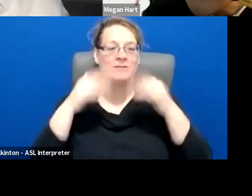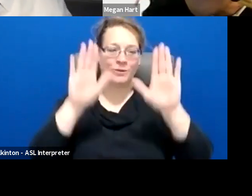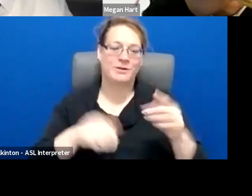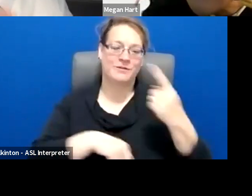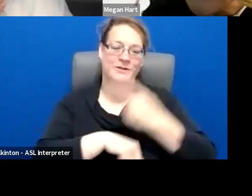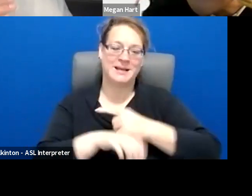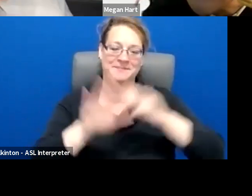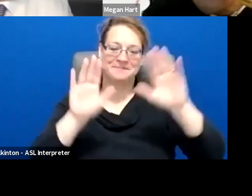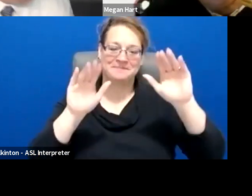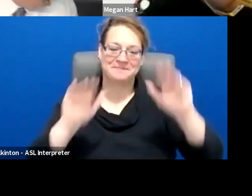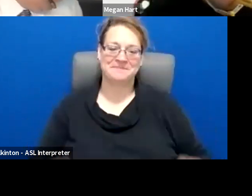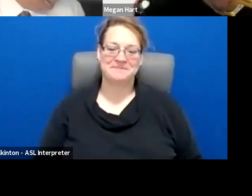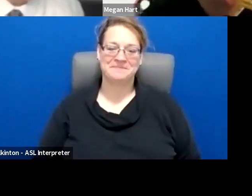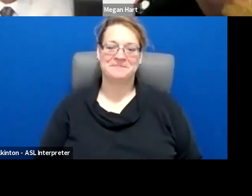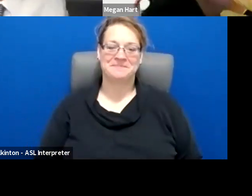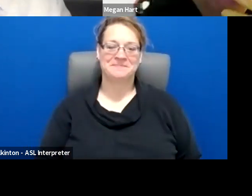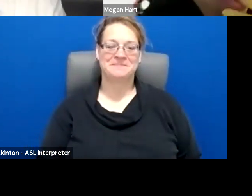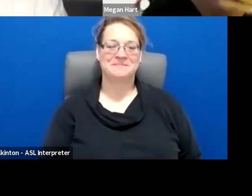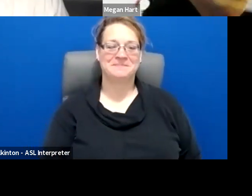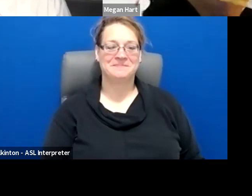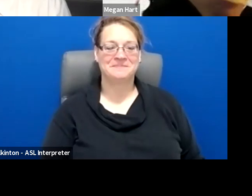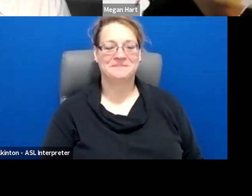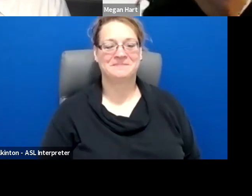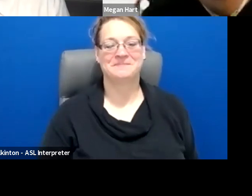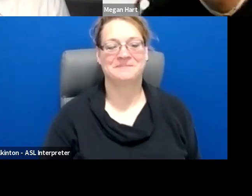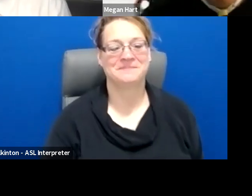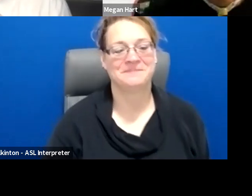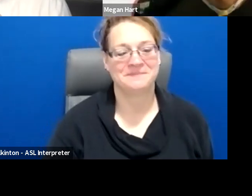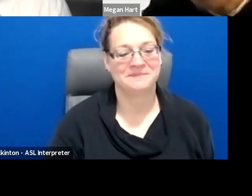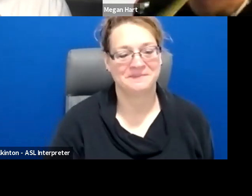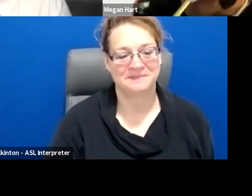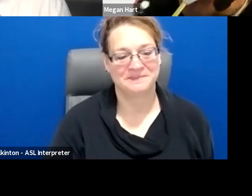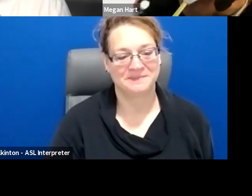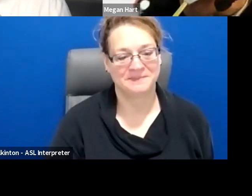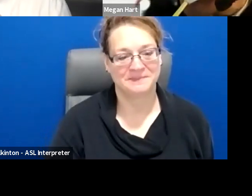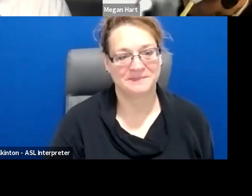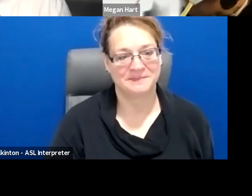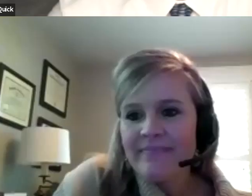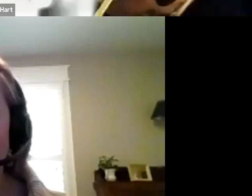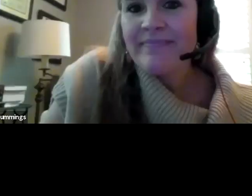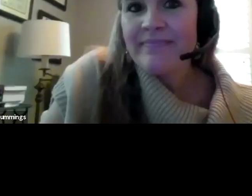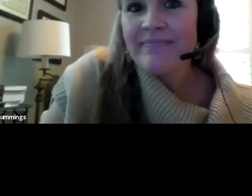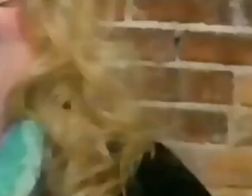Thank you to our panelists. And I hope you have a wonderful rest of your day. Thank you to our communication staff that pull this off.